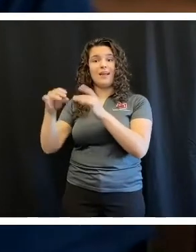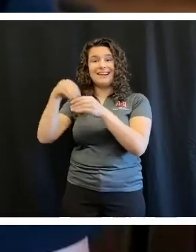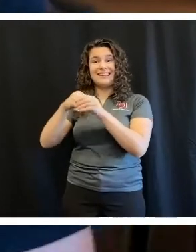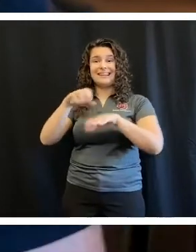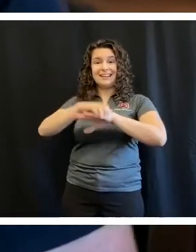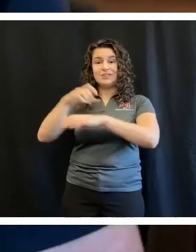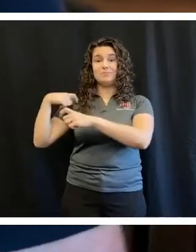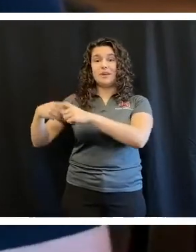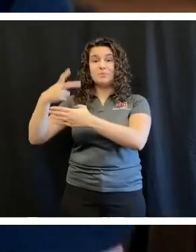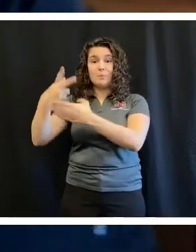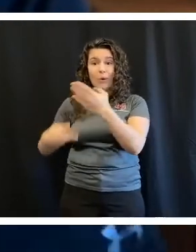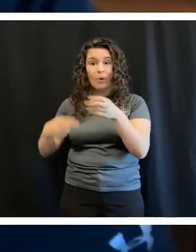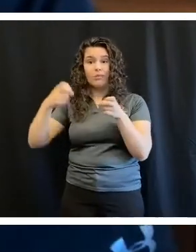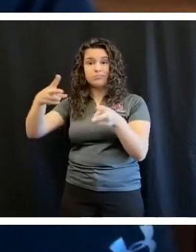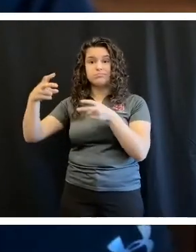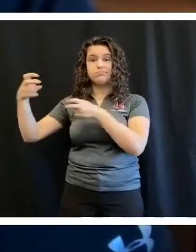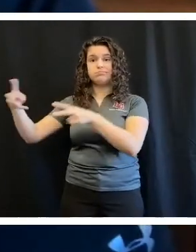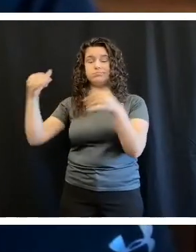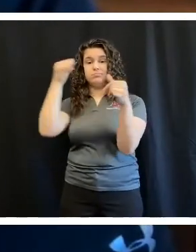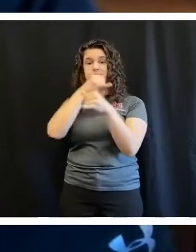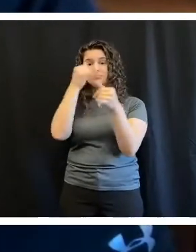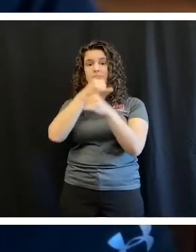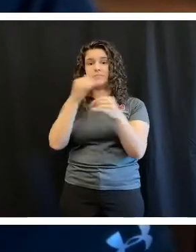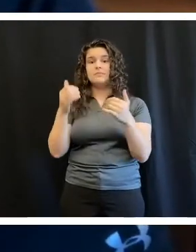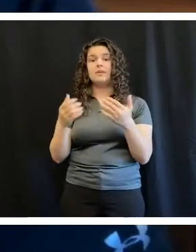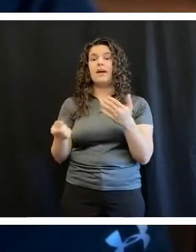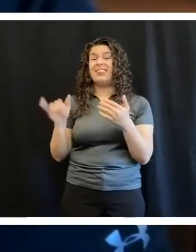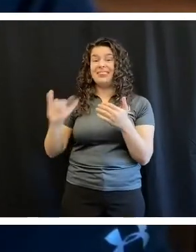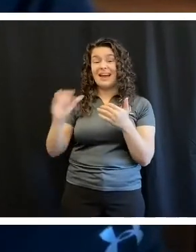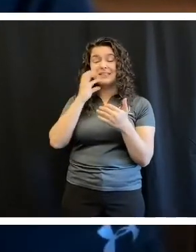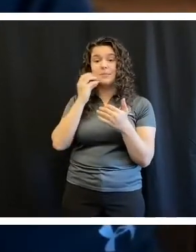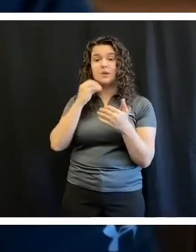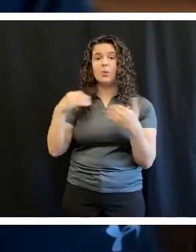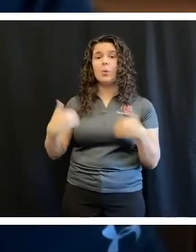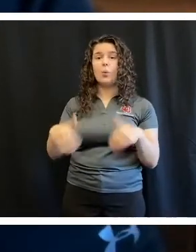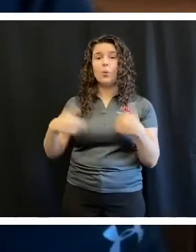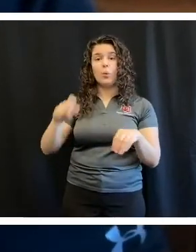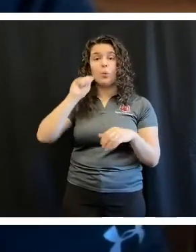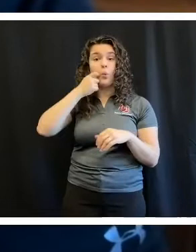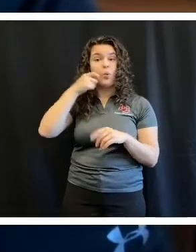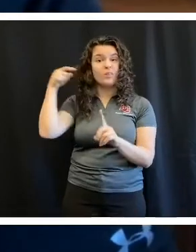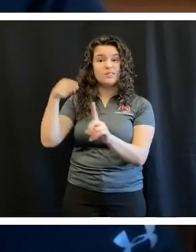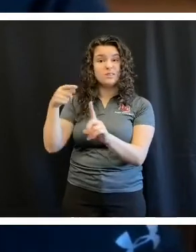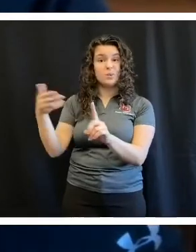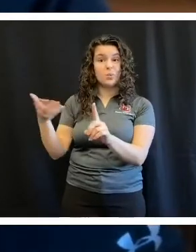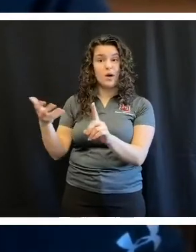One of the most amazing things that happened out of that experience, they did 1,200 teacher trainings